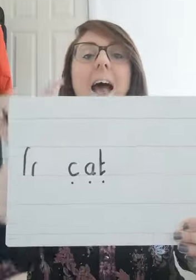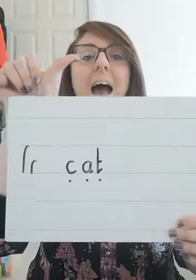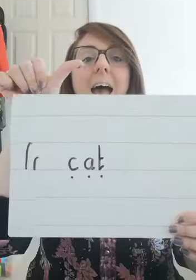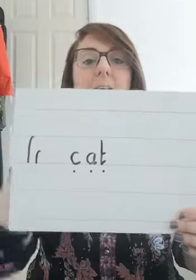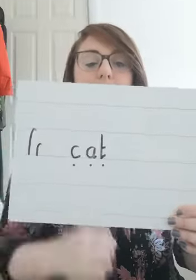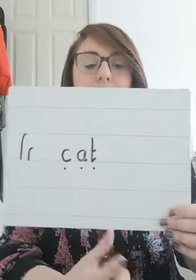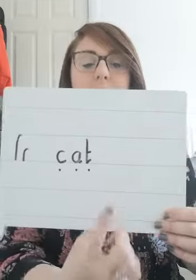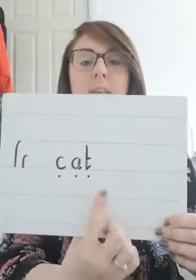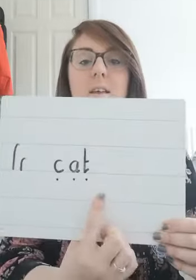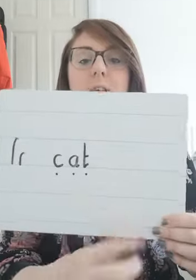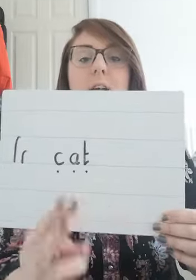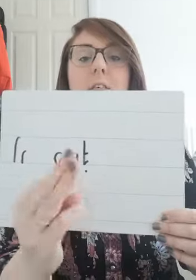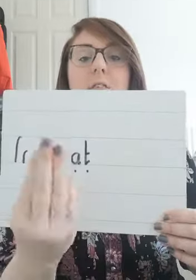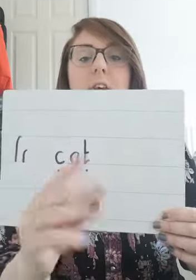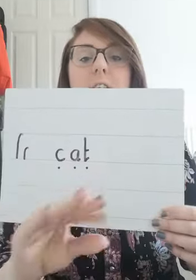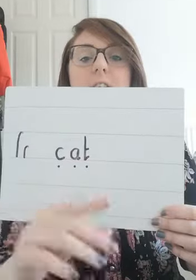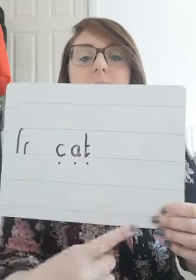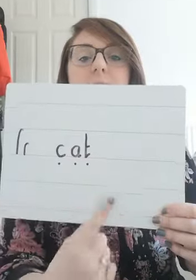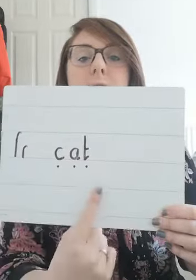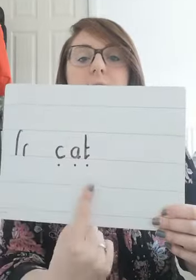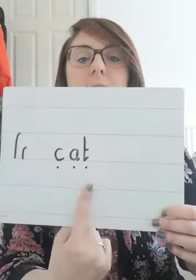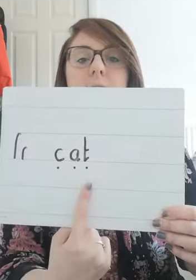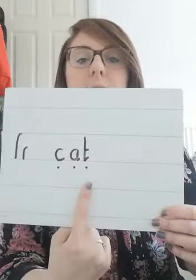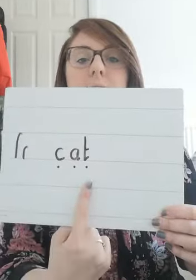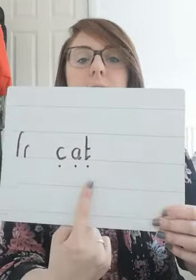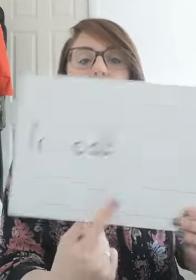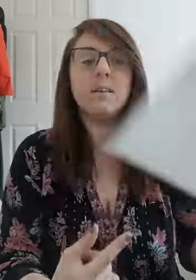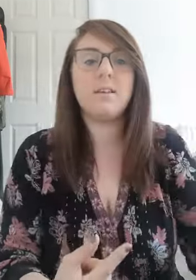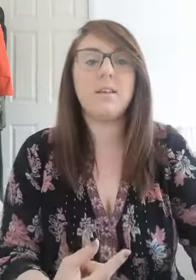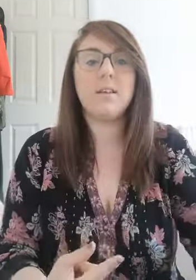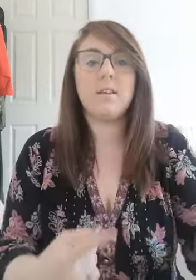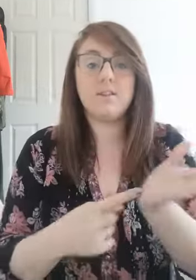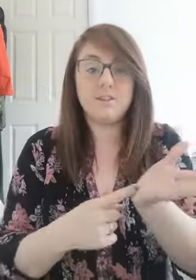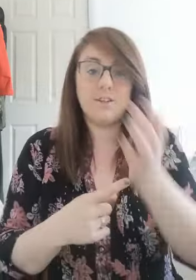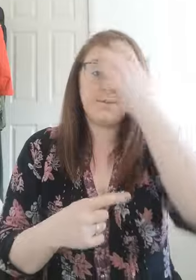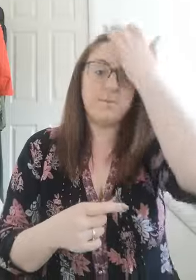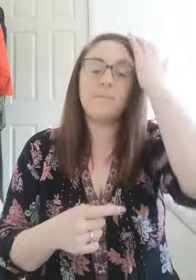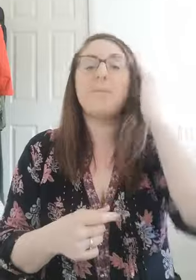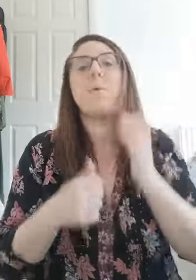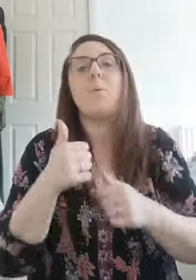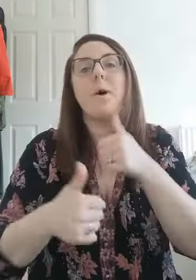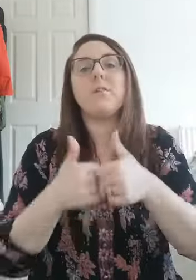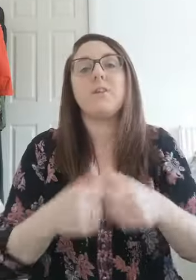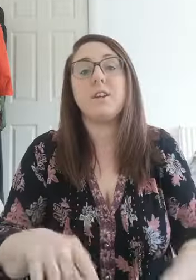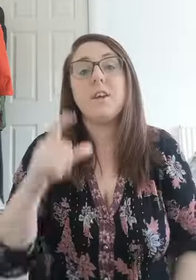a third sound t Well done!